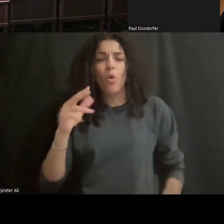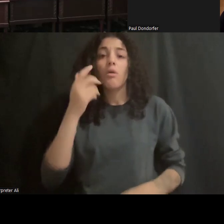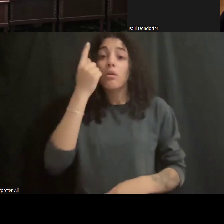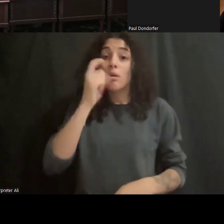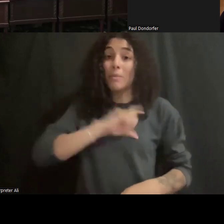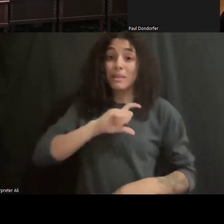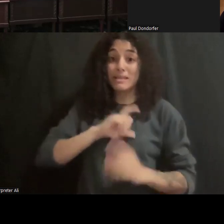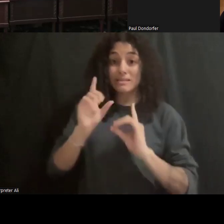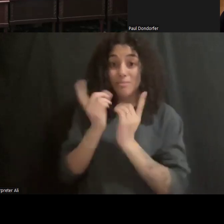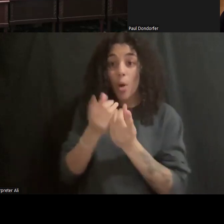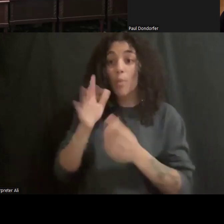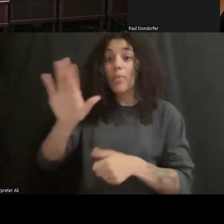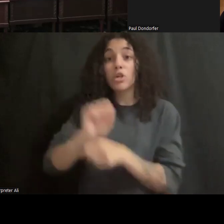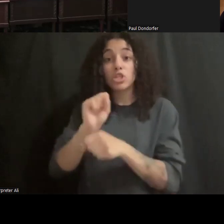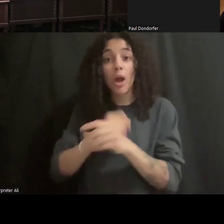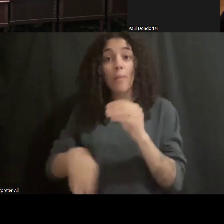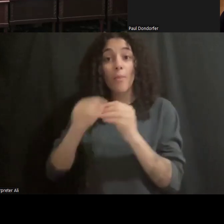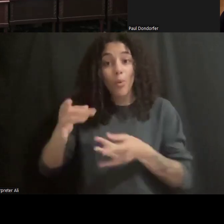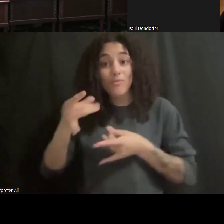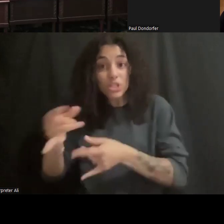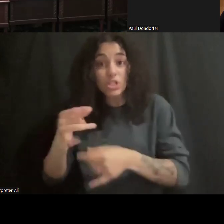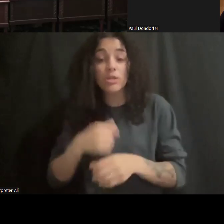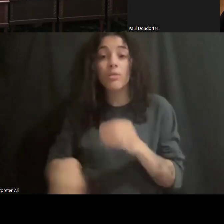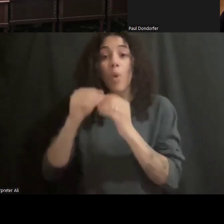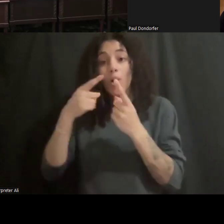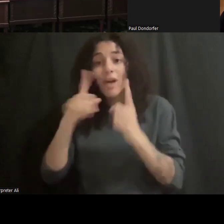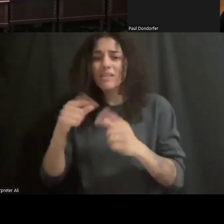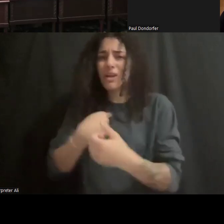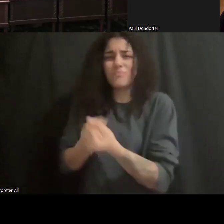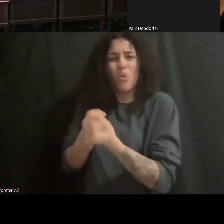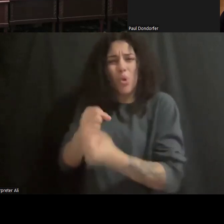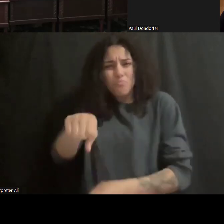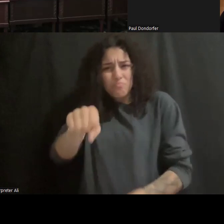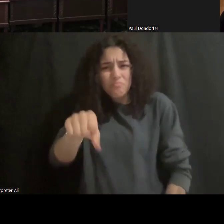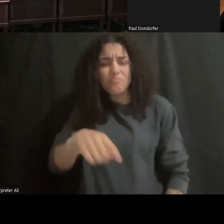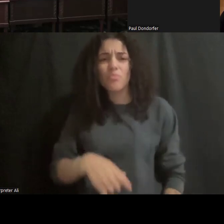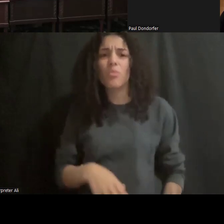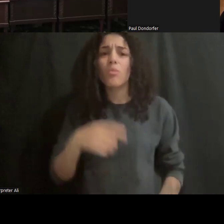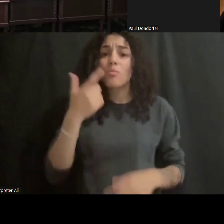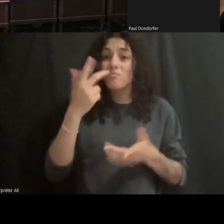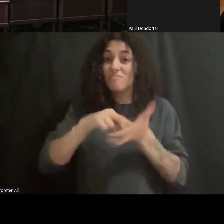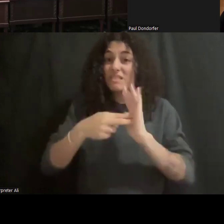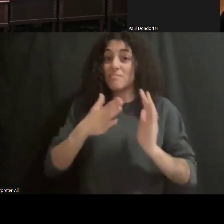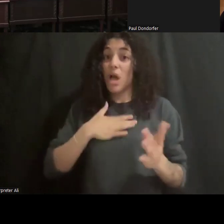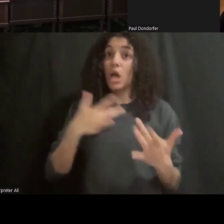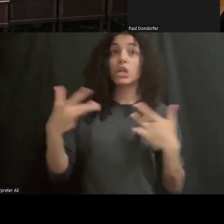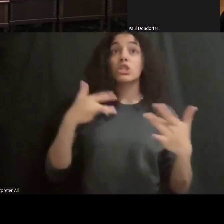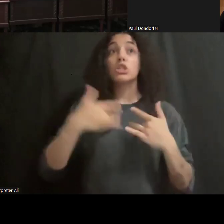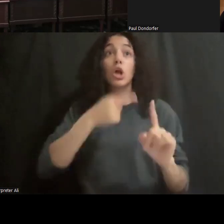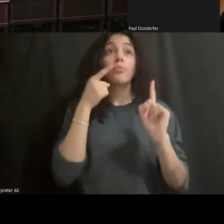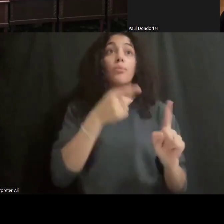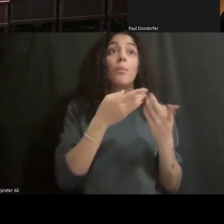efficient more effective So my concern here is not uh for public safety it's for privacy